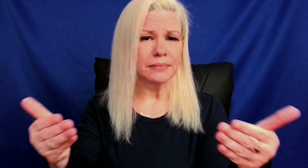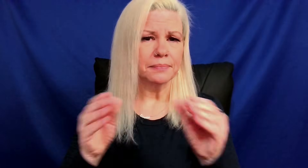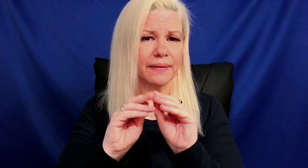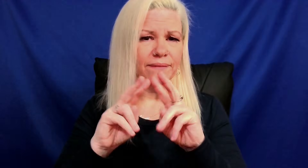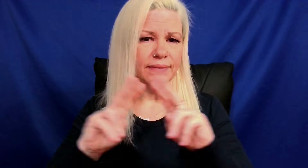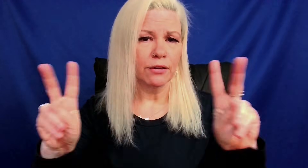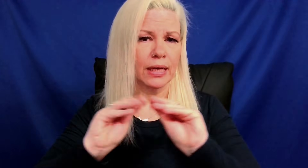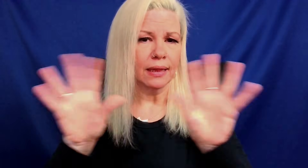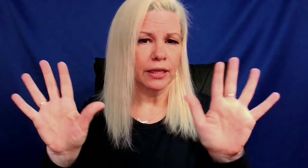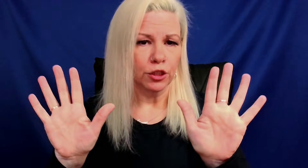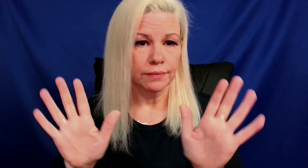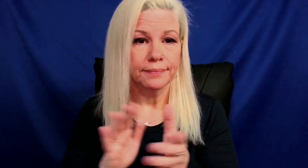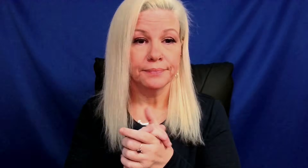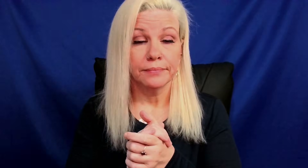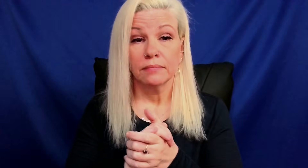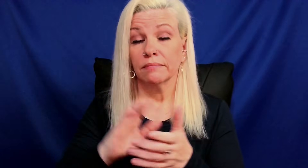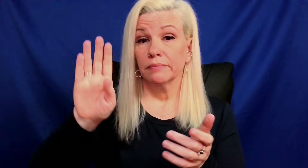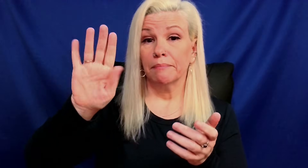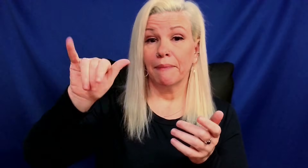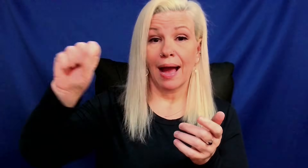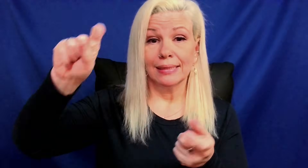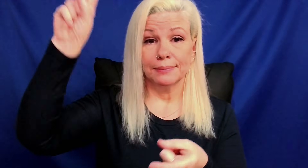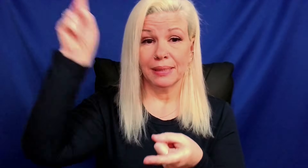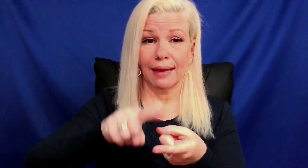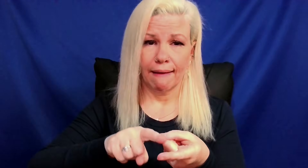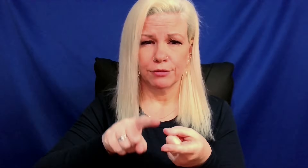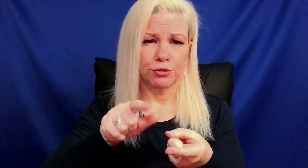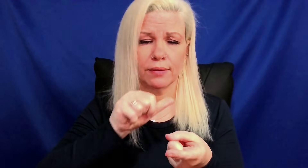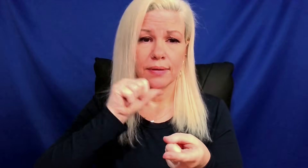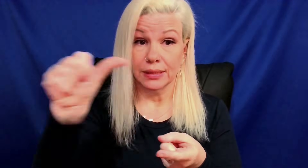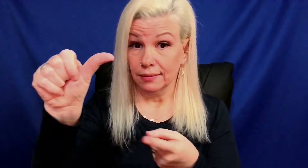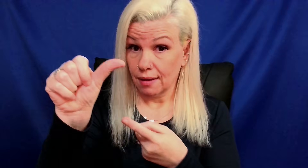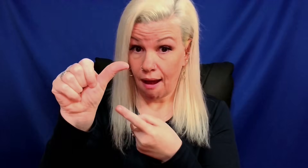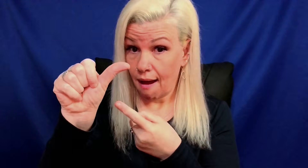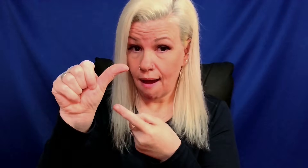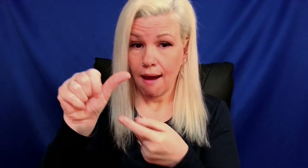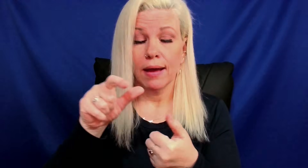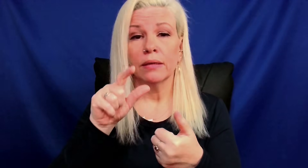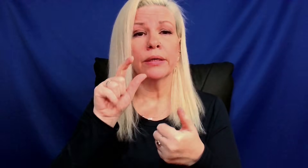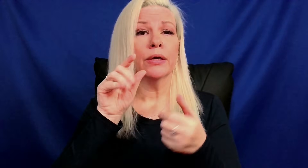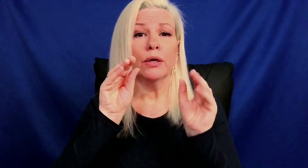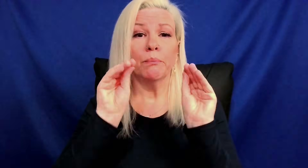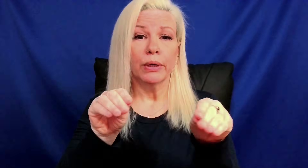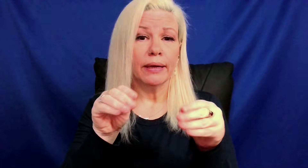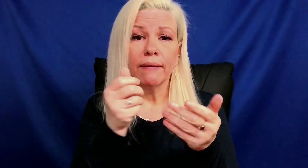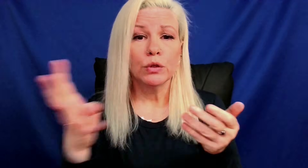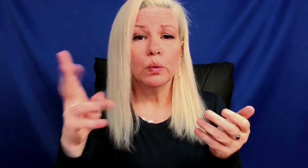Let's be very clear. Bias mitigation is not putting a few Black or Deaf